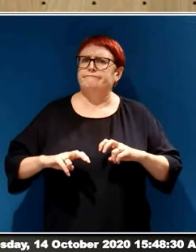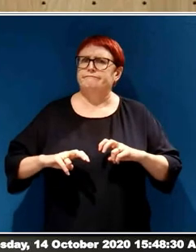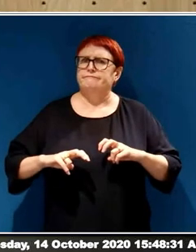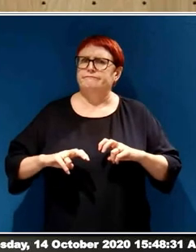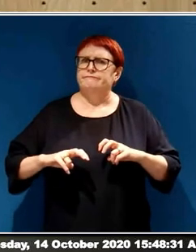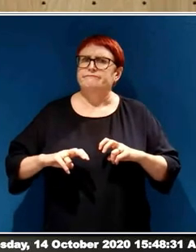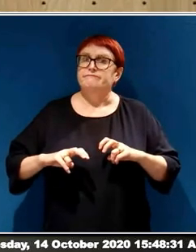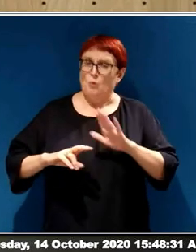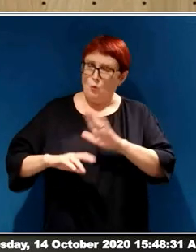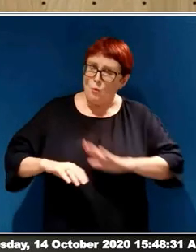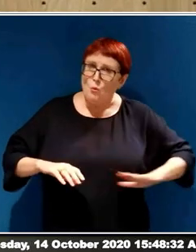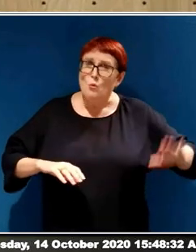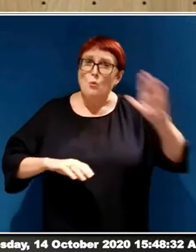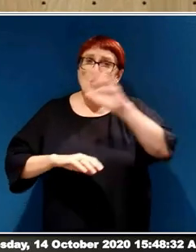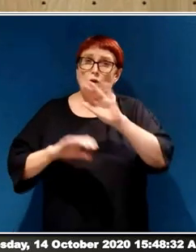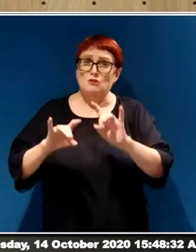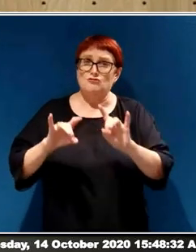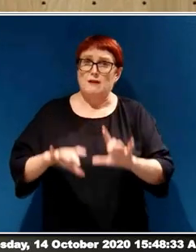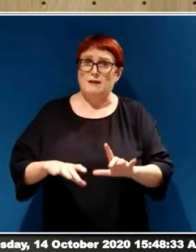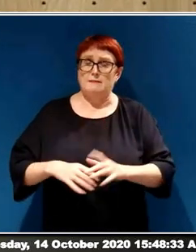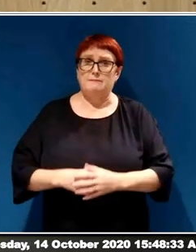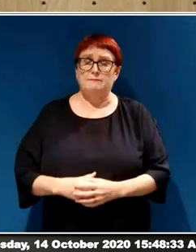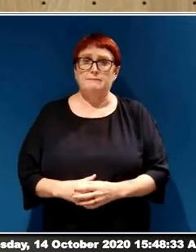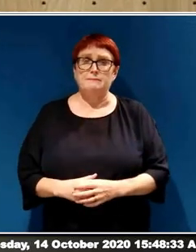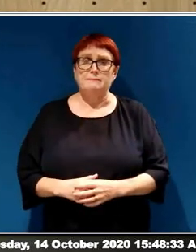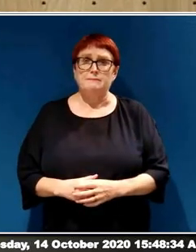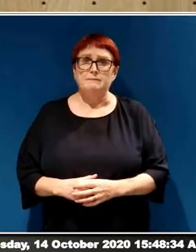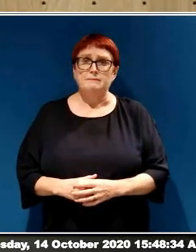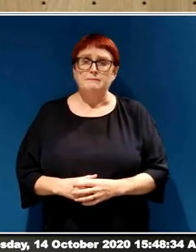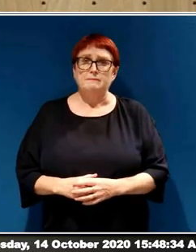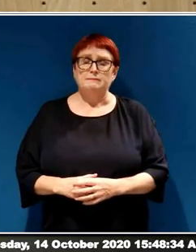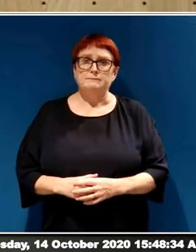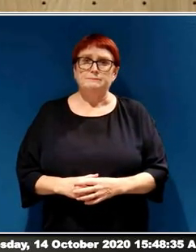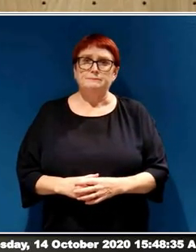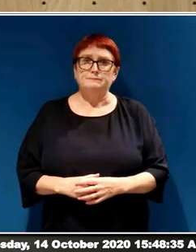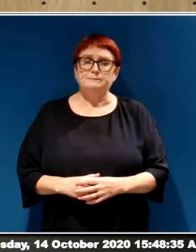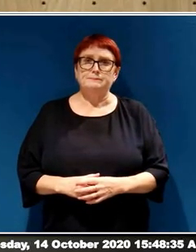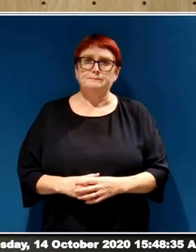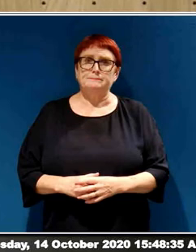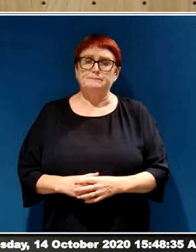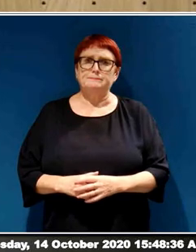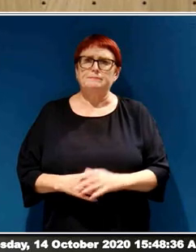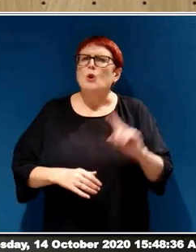what advice Departments and education sectors provide schools in terms of